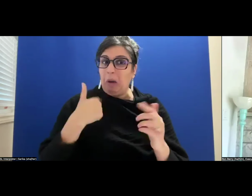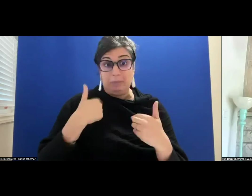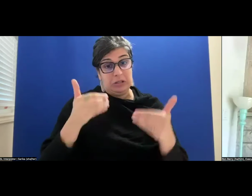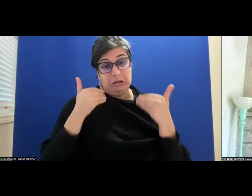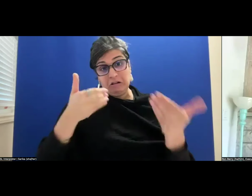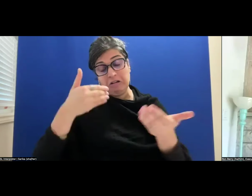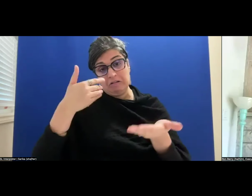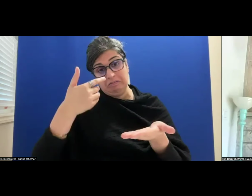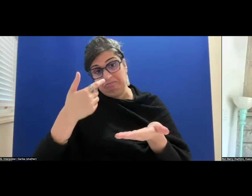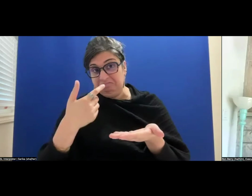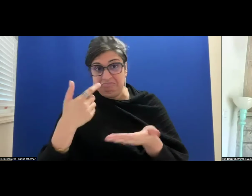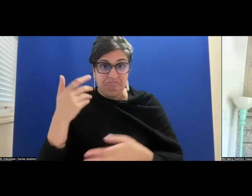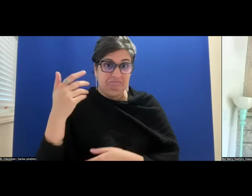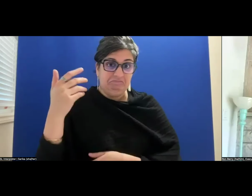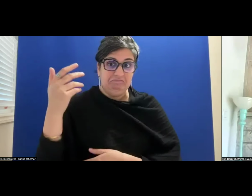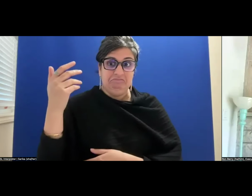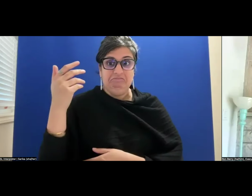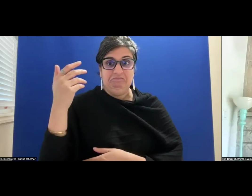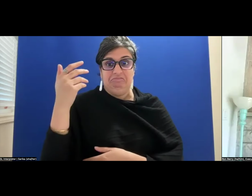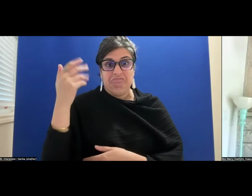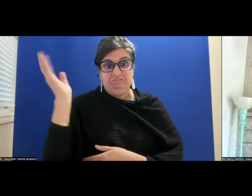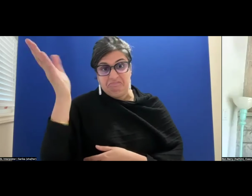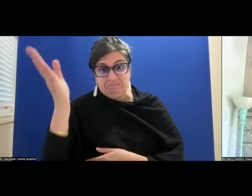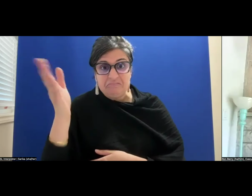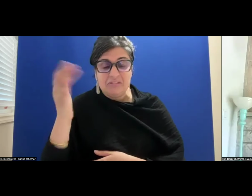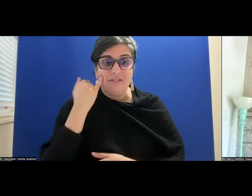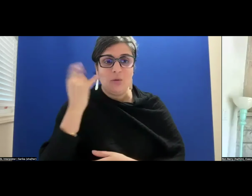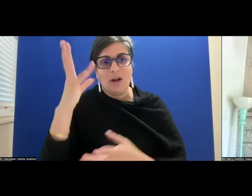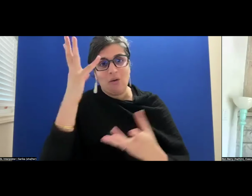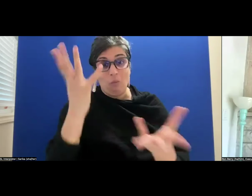If you want to, imagine your mind